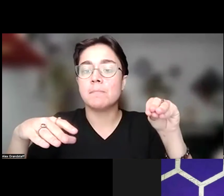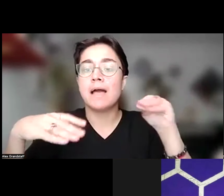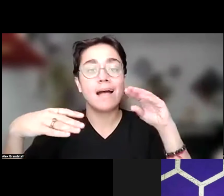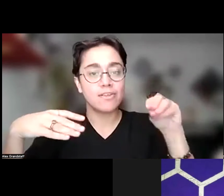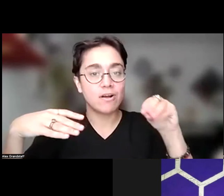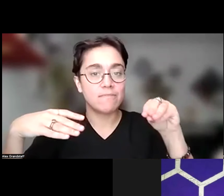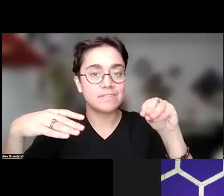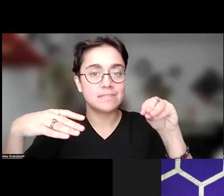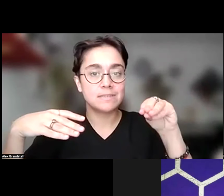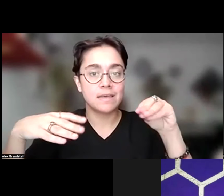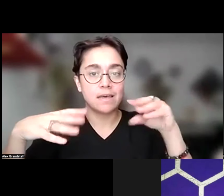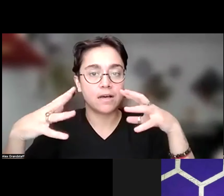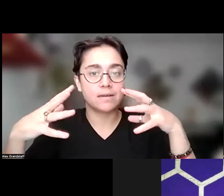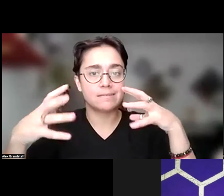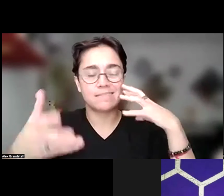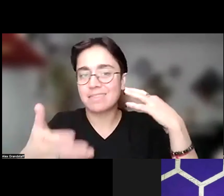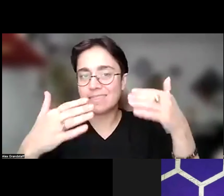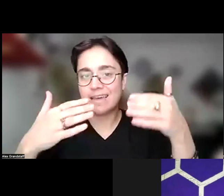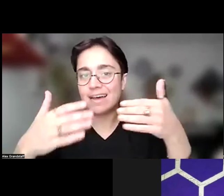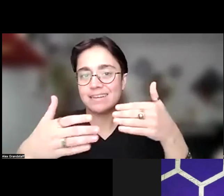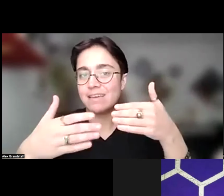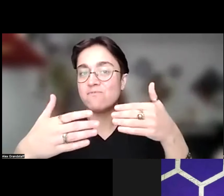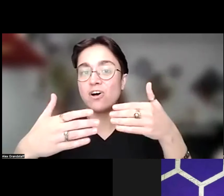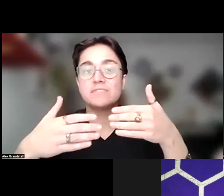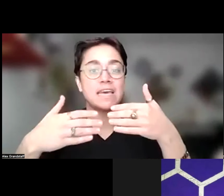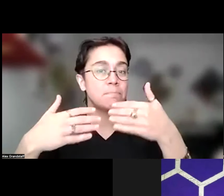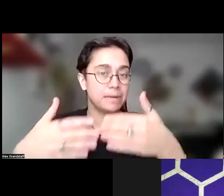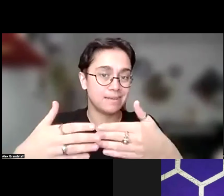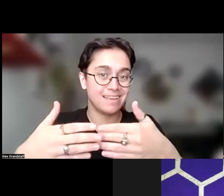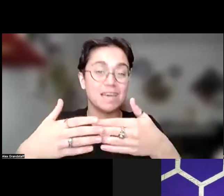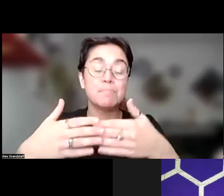Let's pretend you are at a healthcare office.